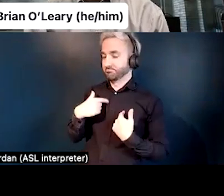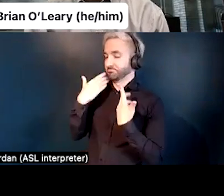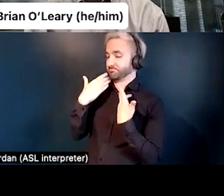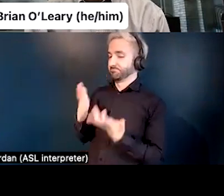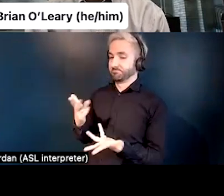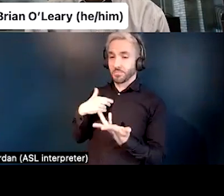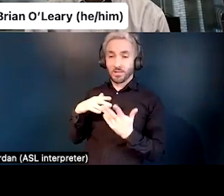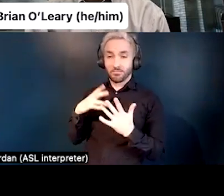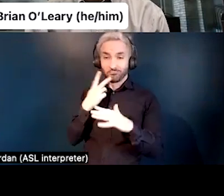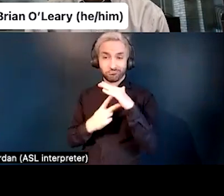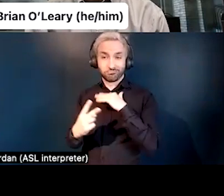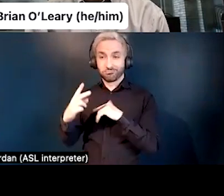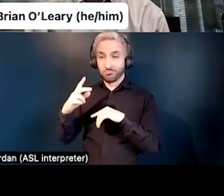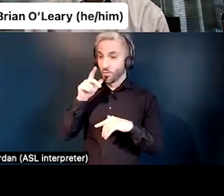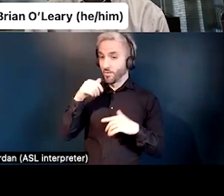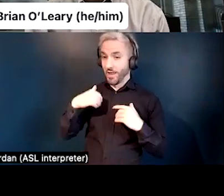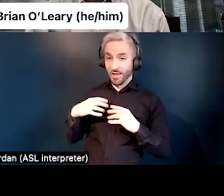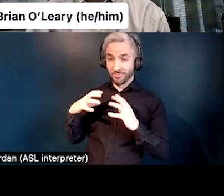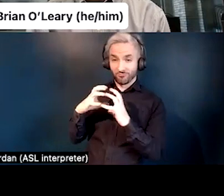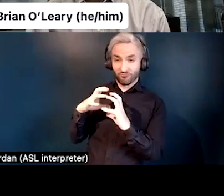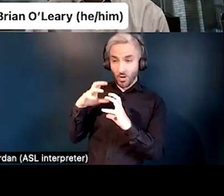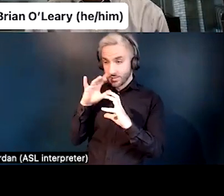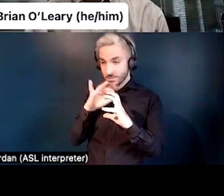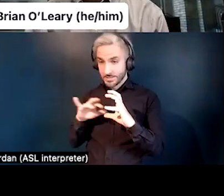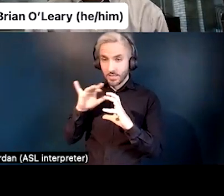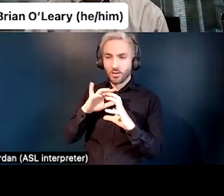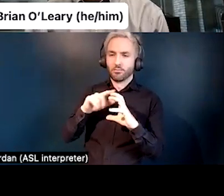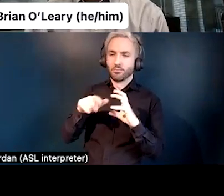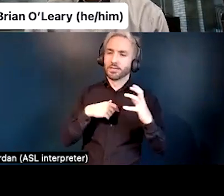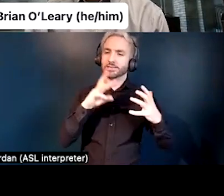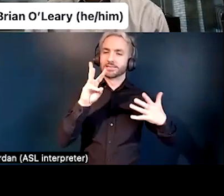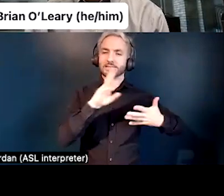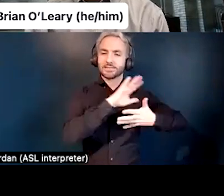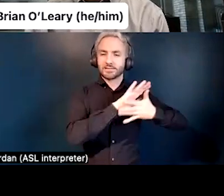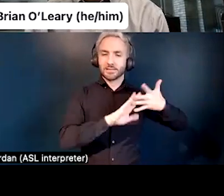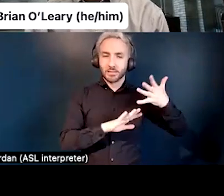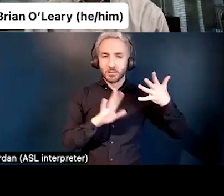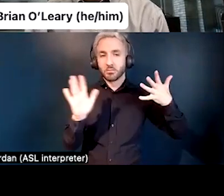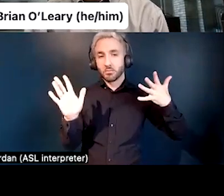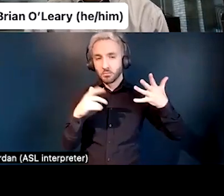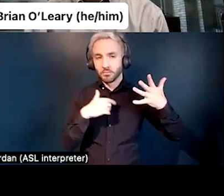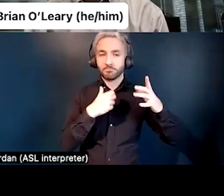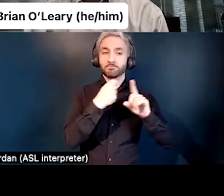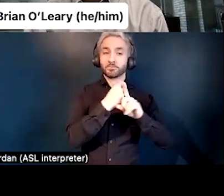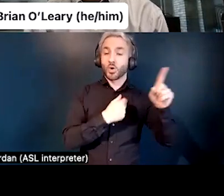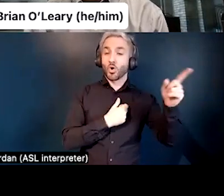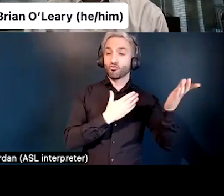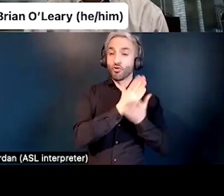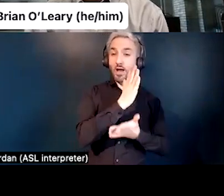of the six and kind of laid them out. So rights management. We work with BookNet Canada to share